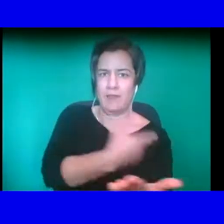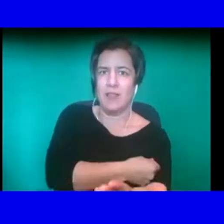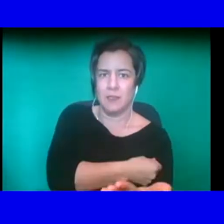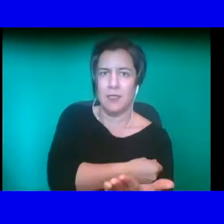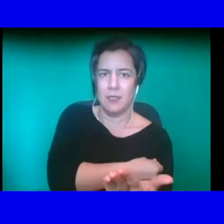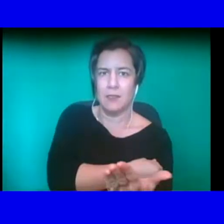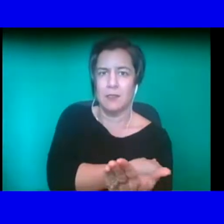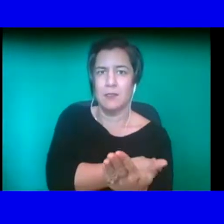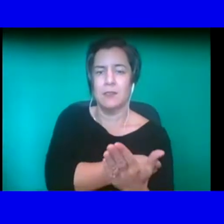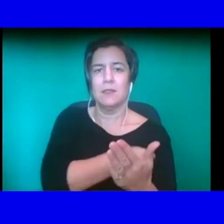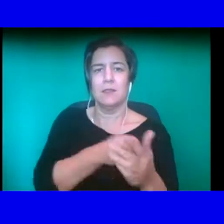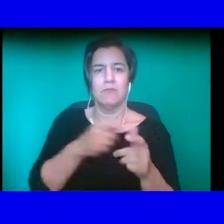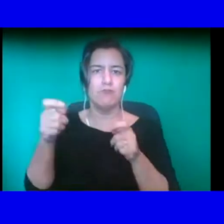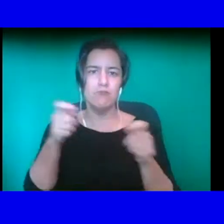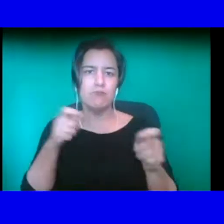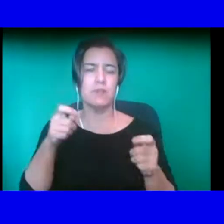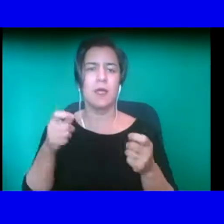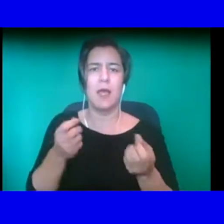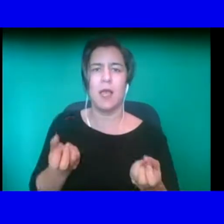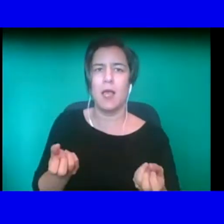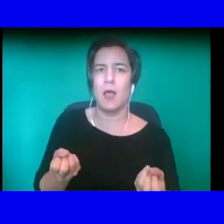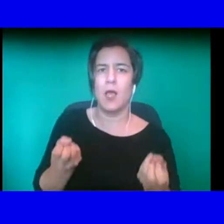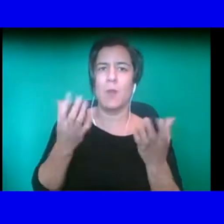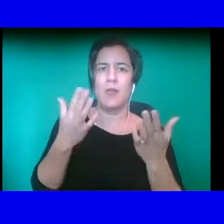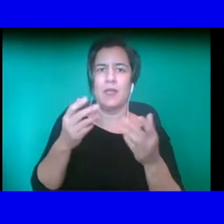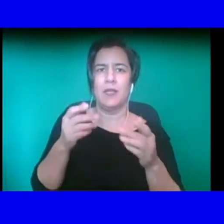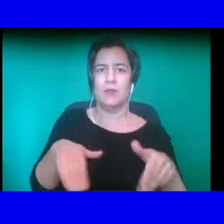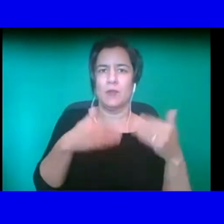and will have a sense of how many providers have how many vaccines.